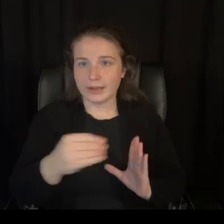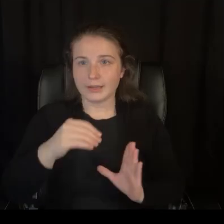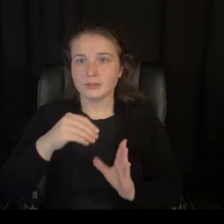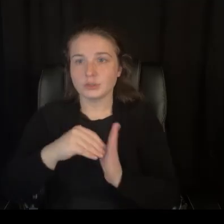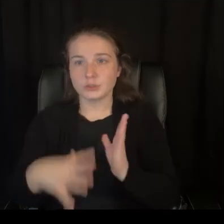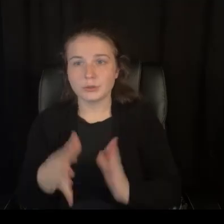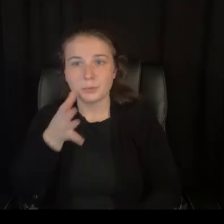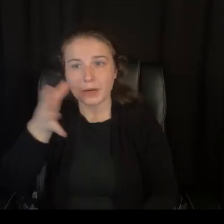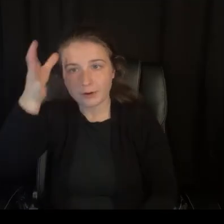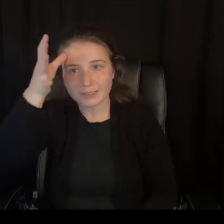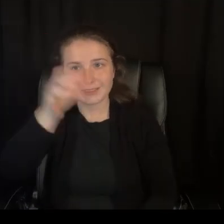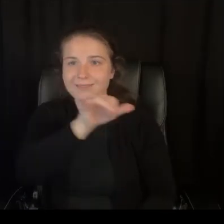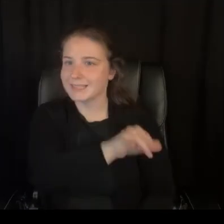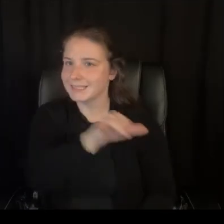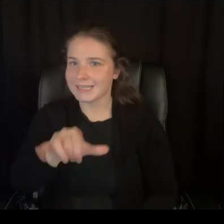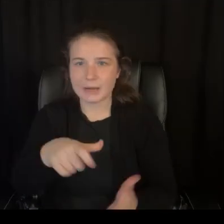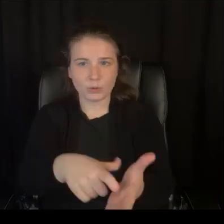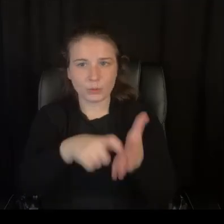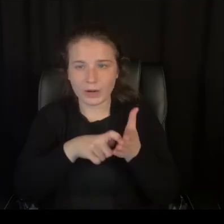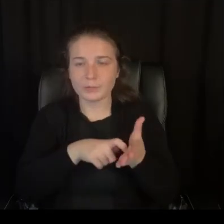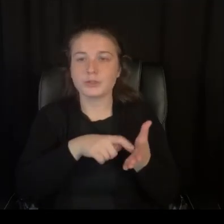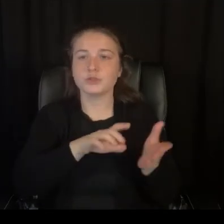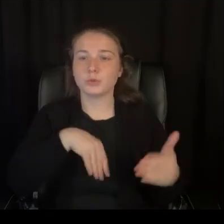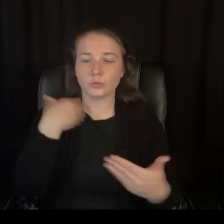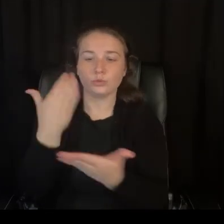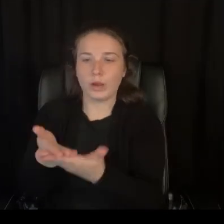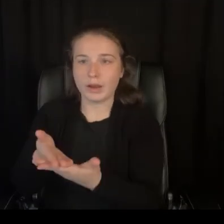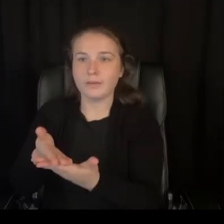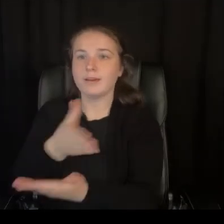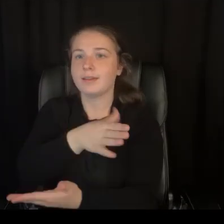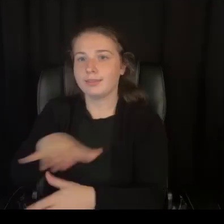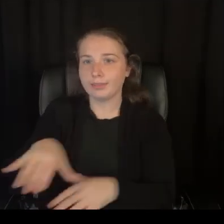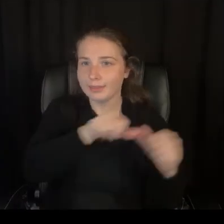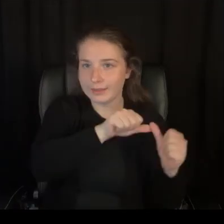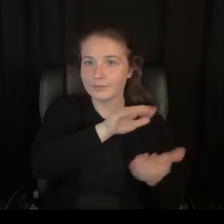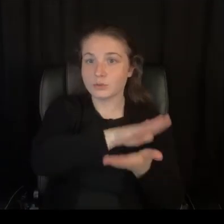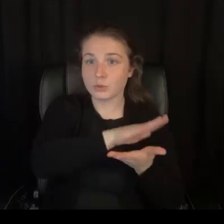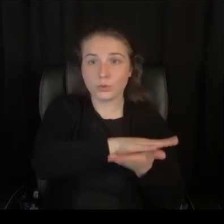have the same obligations to get the student to and from school as a non